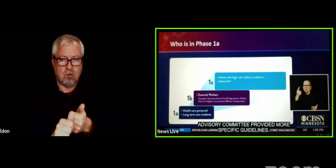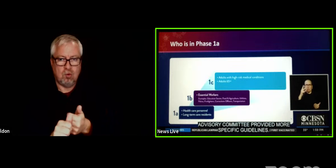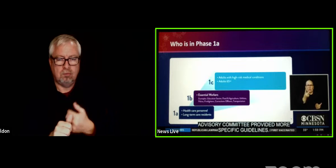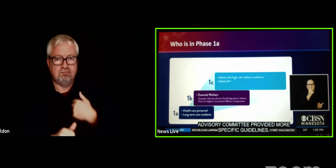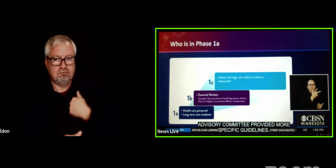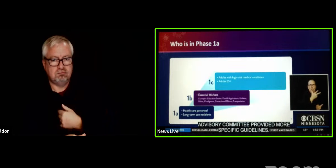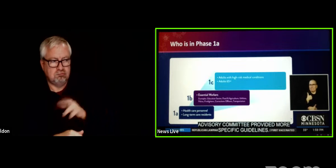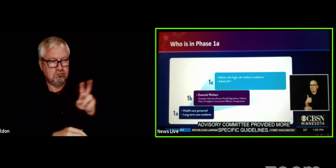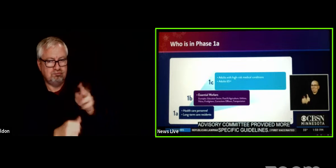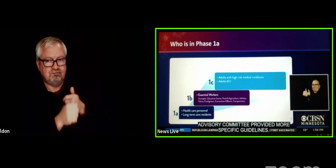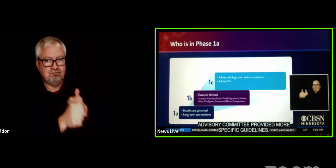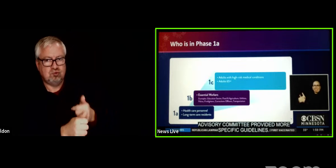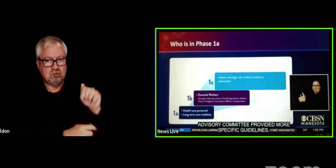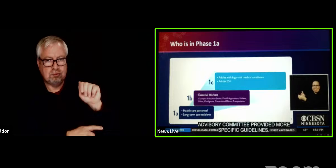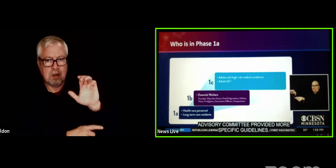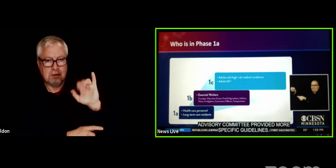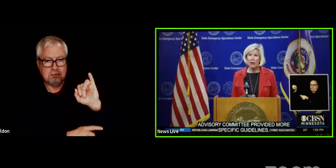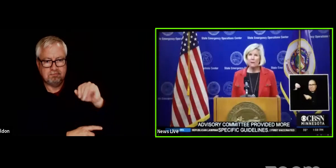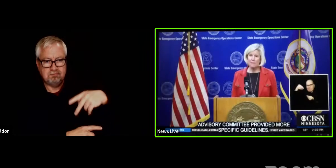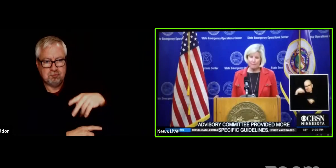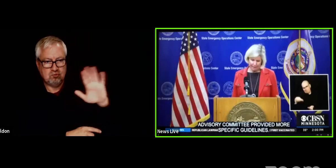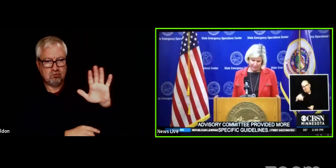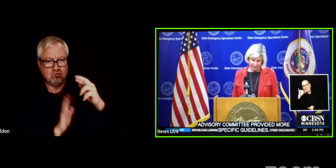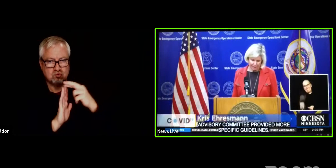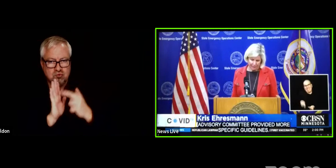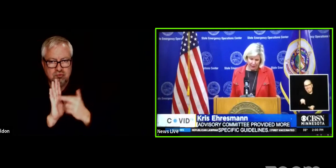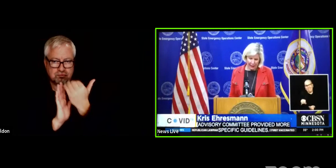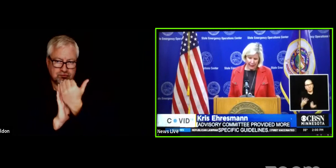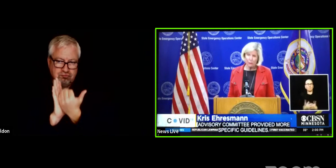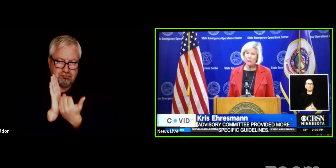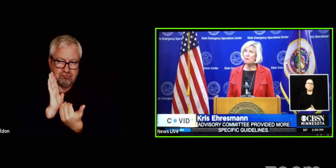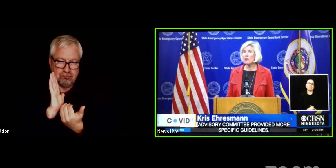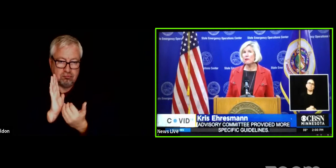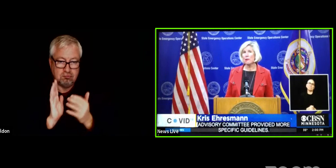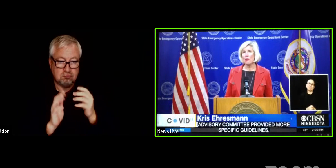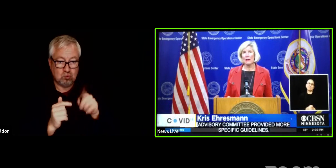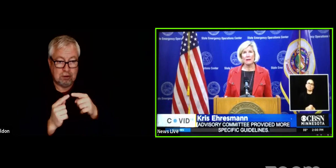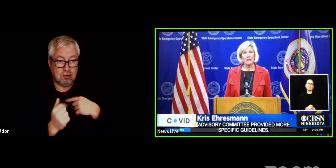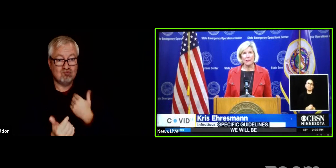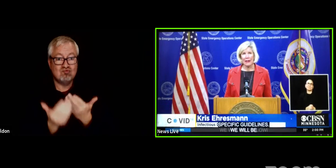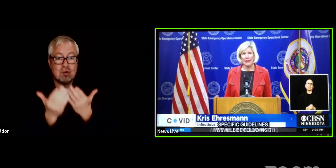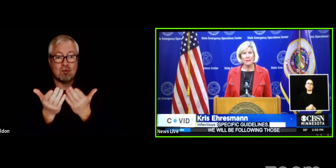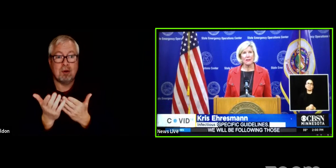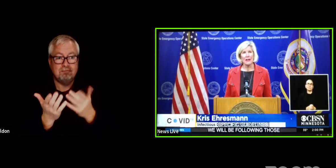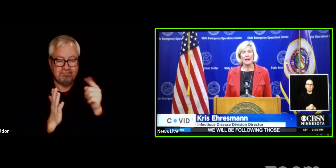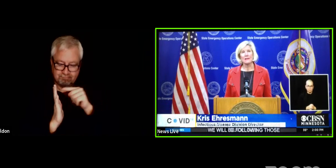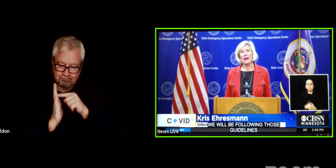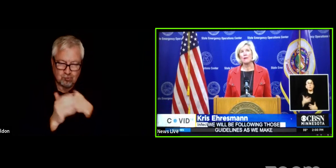AS WE MAKE OUR RECOMMENDATIONS. AS WE MOVE FROM ONE PHASE TO THE NEXT, THAT